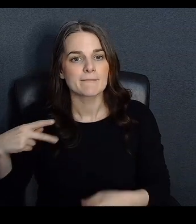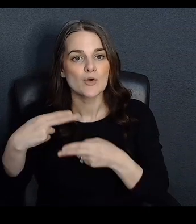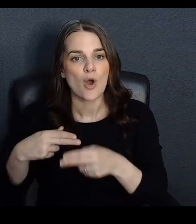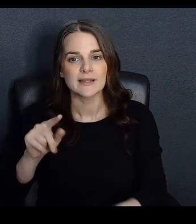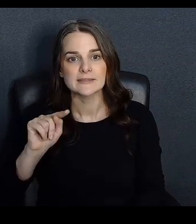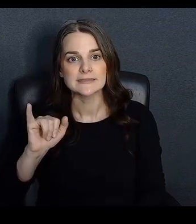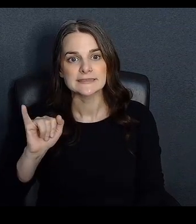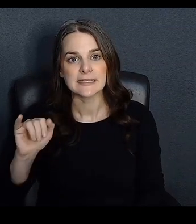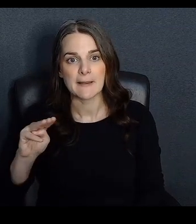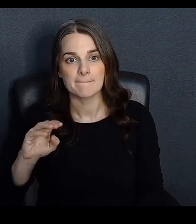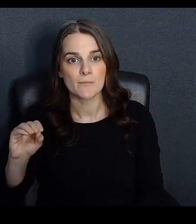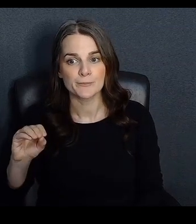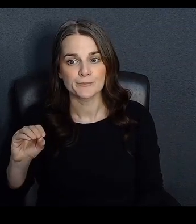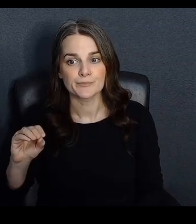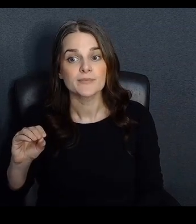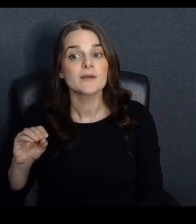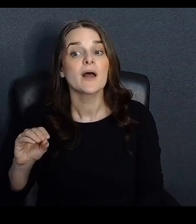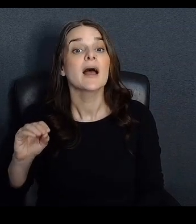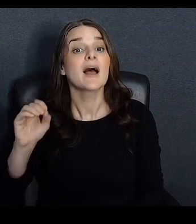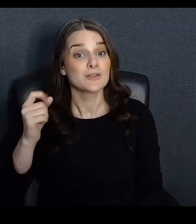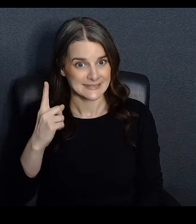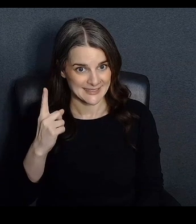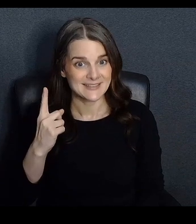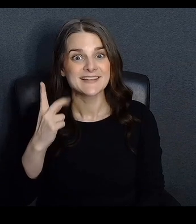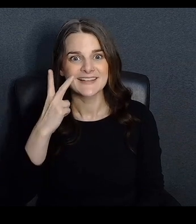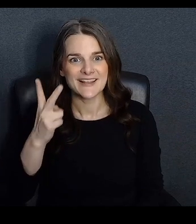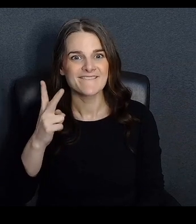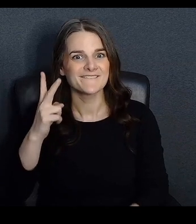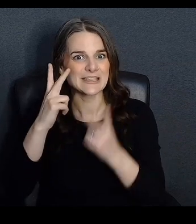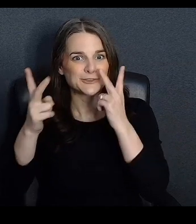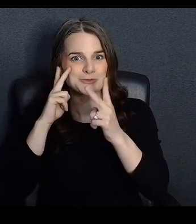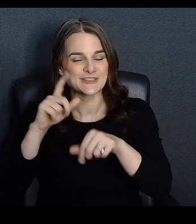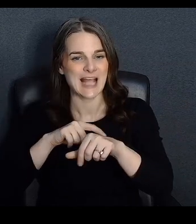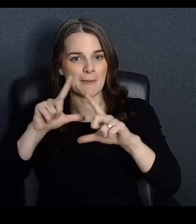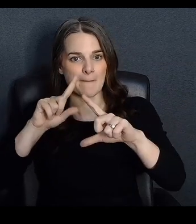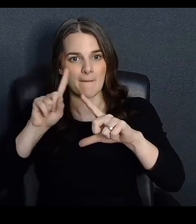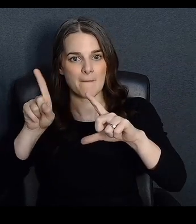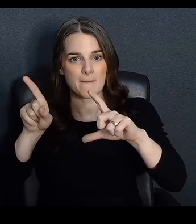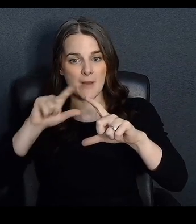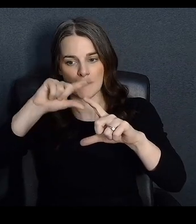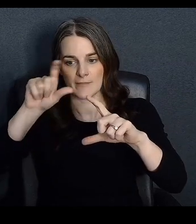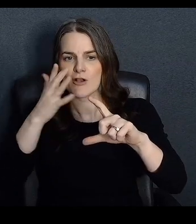And you can see a visual timer, which is a colored ring around the symbol for the current activity.